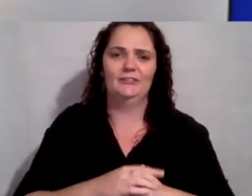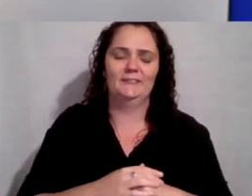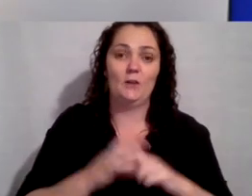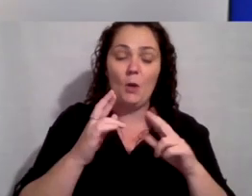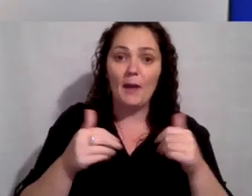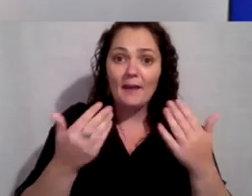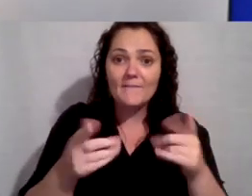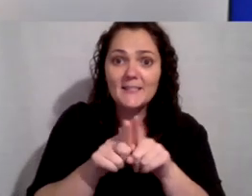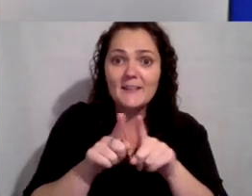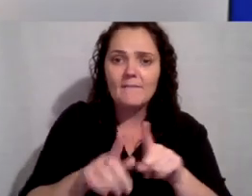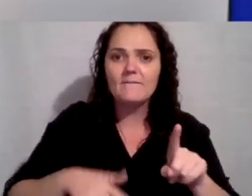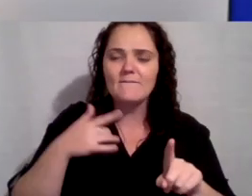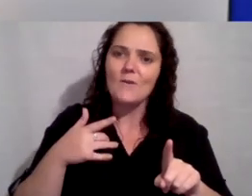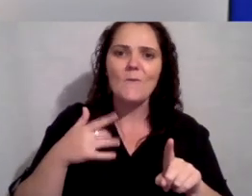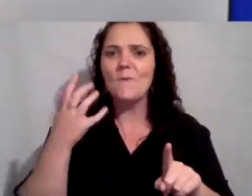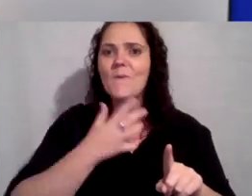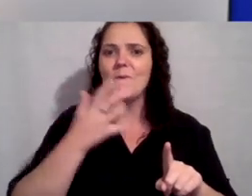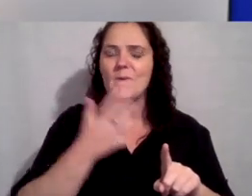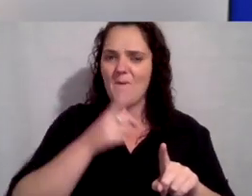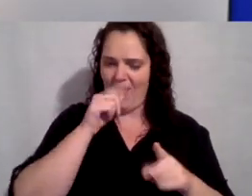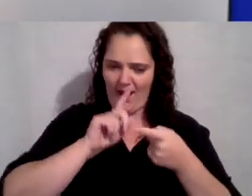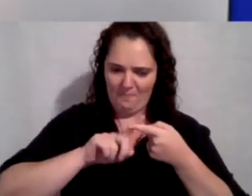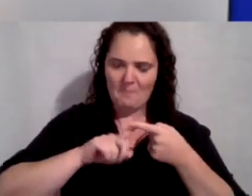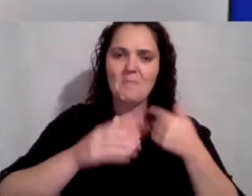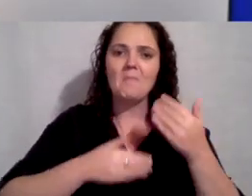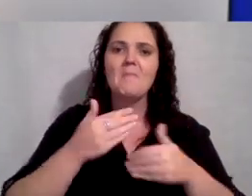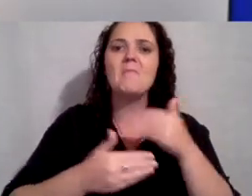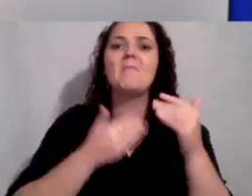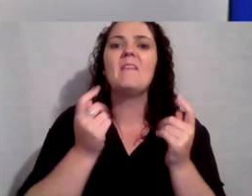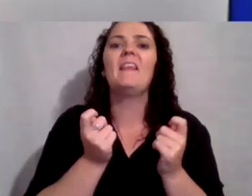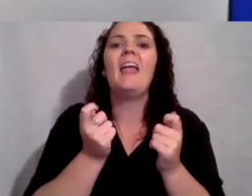gets you interested in life drawing so that you can keep it going after these workshops have concluded.